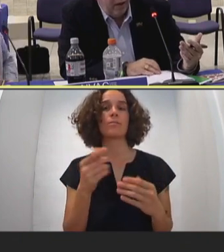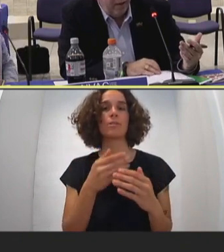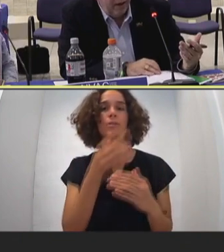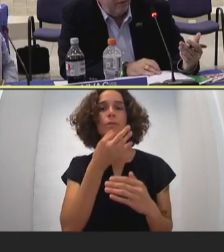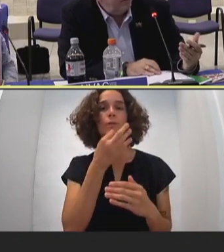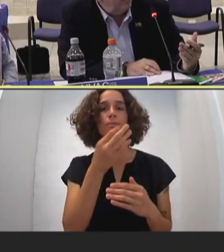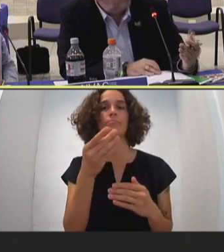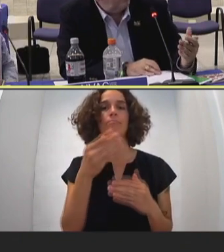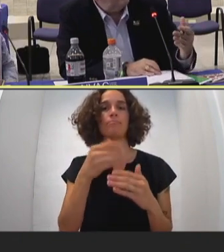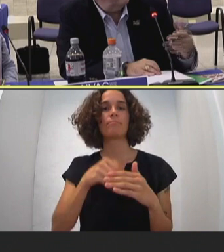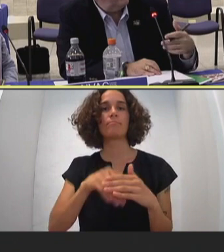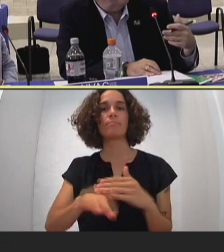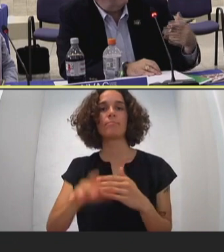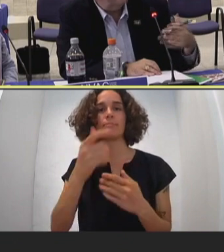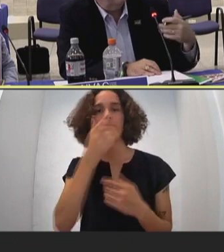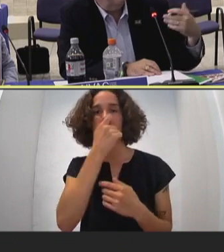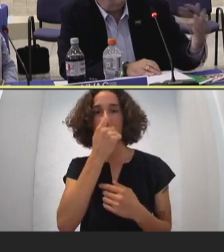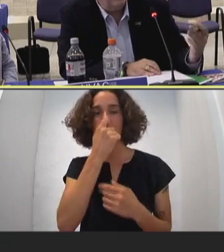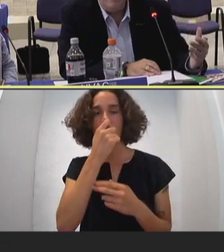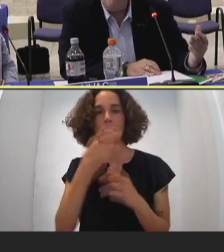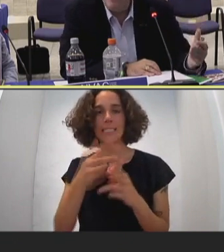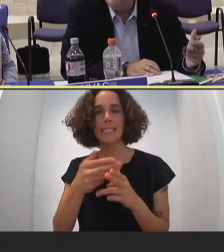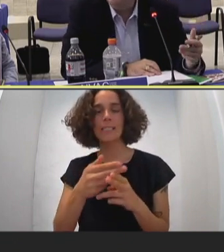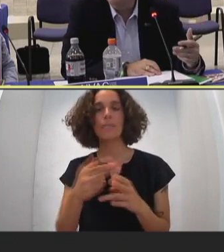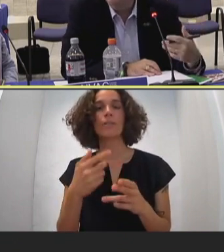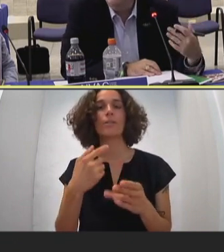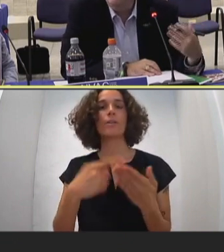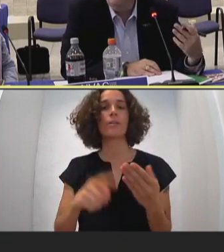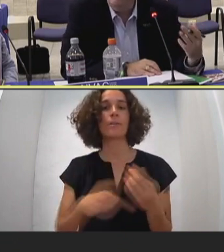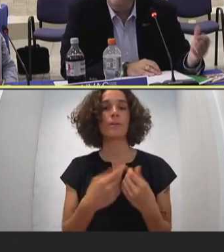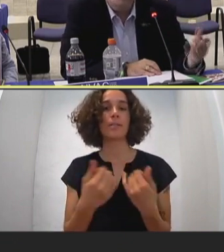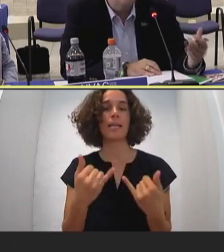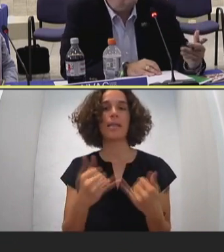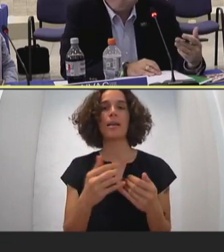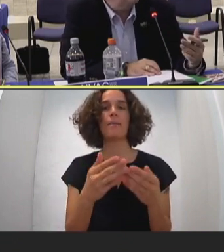and we heard earlier today about a public campaign for educating the public about the